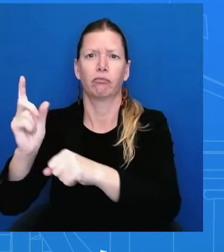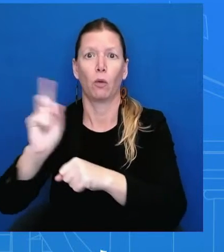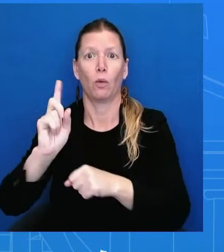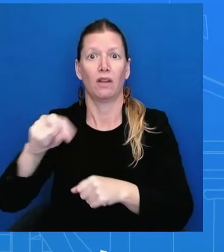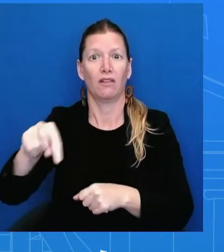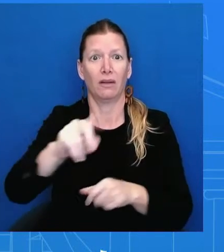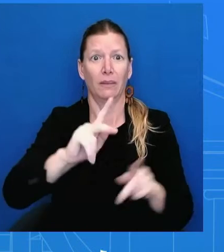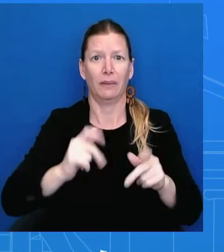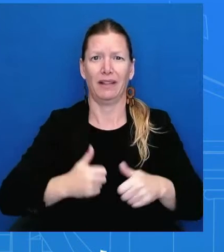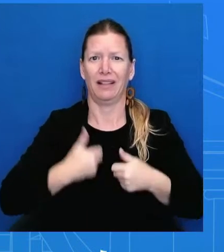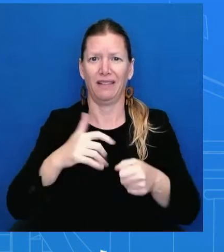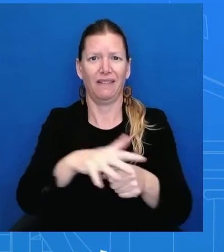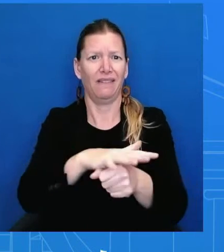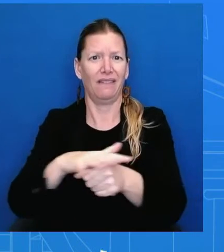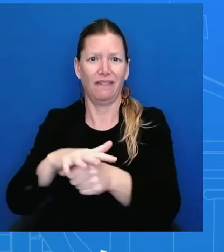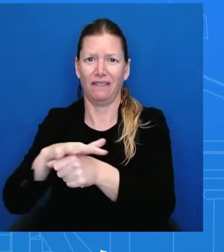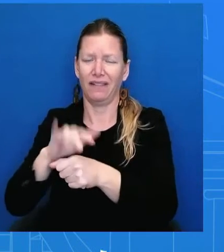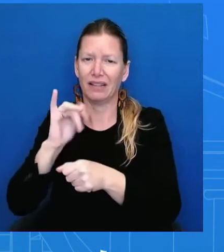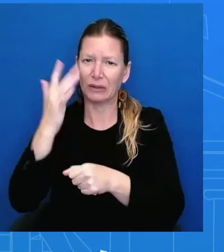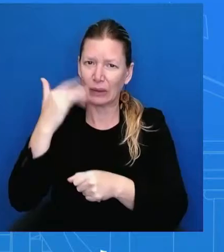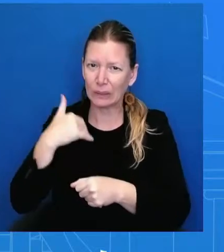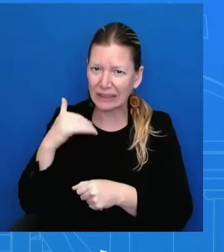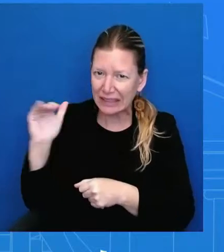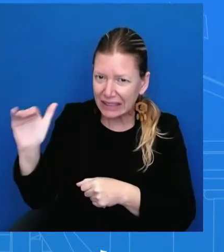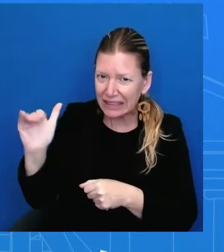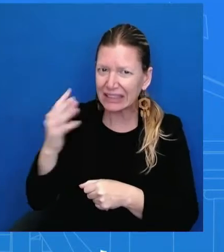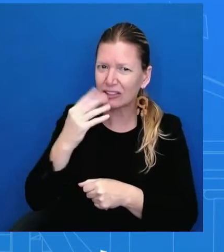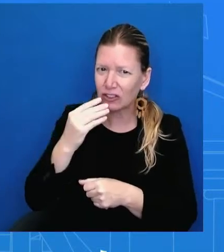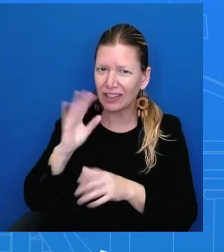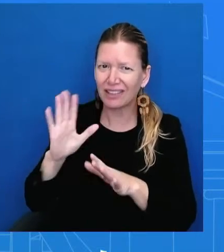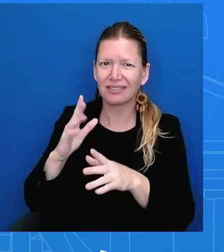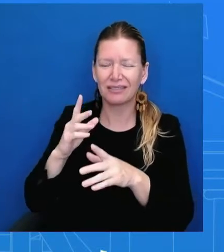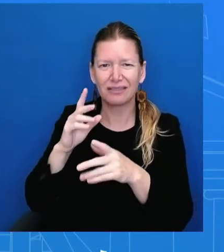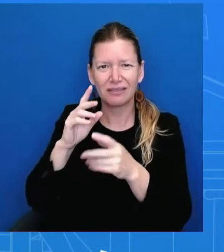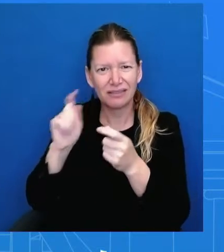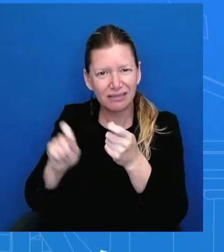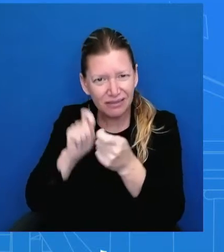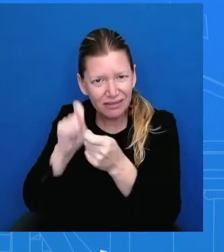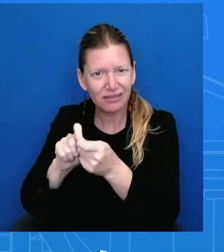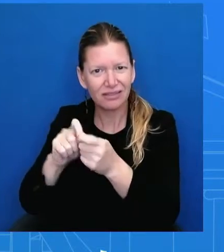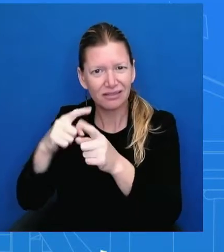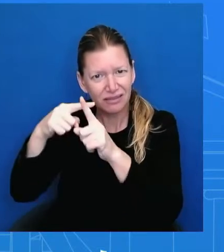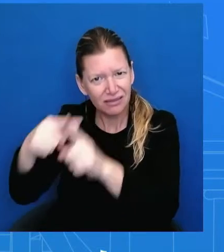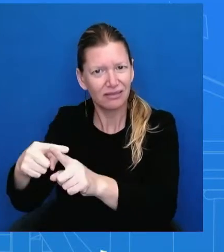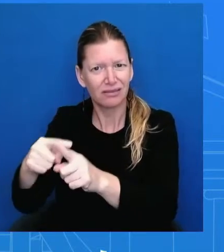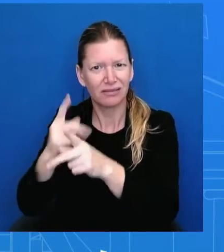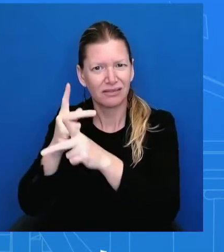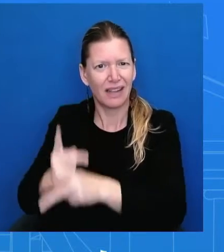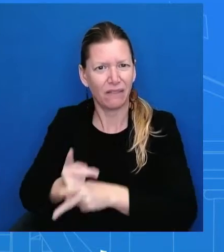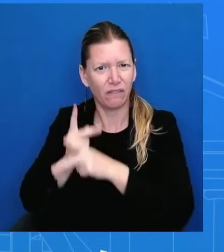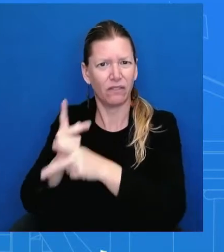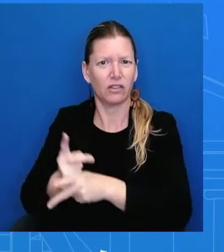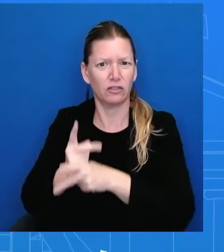Hi, Admiral. Can I just start with the Middle East as well? Hamas has accused Netanyahu of putting obstacles